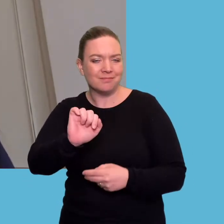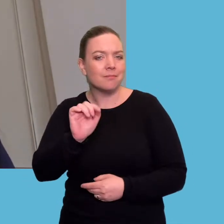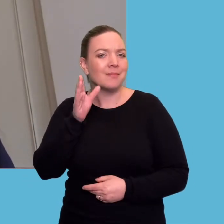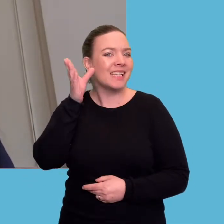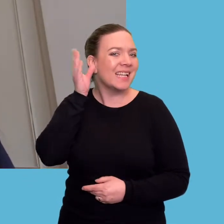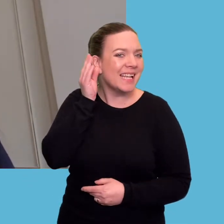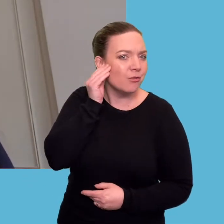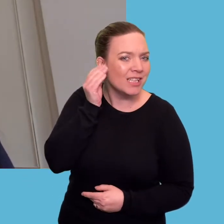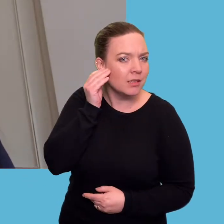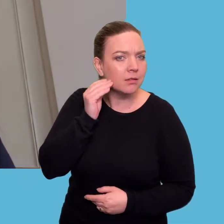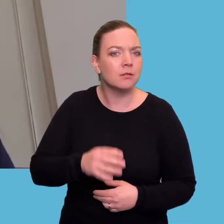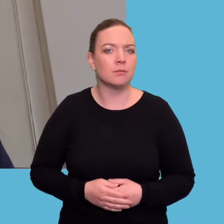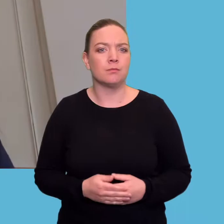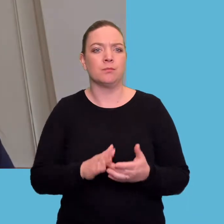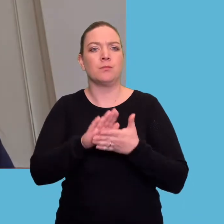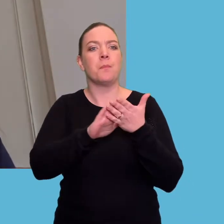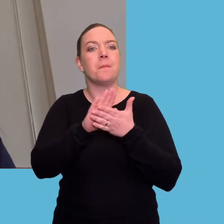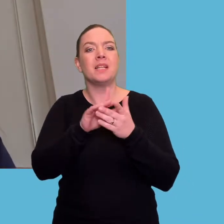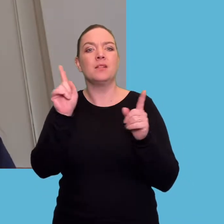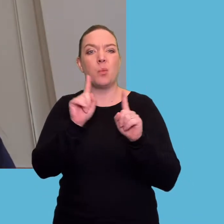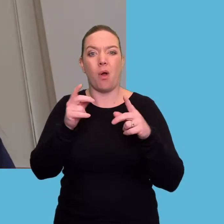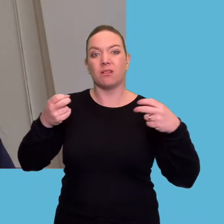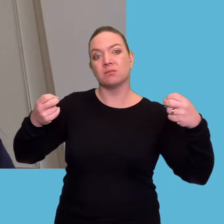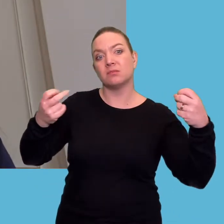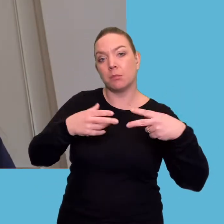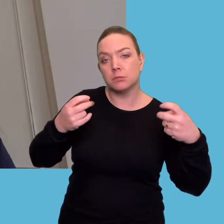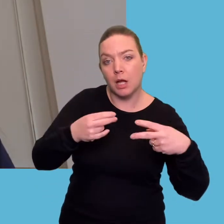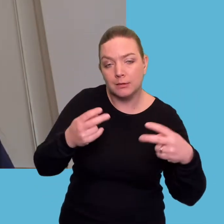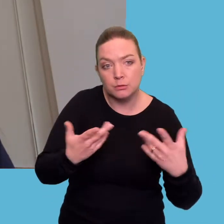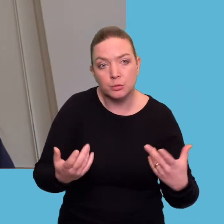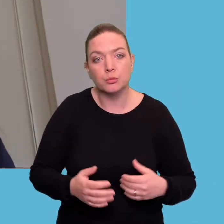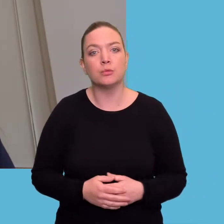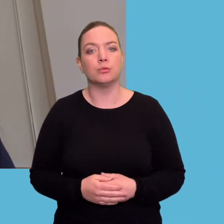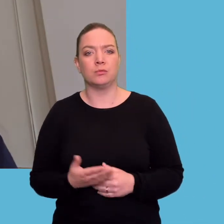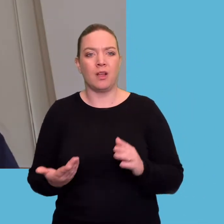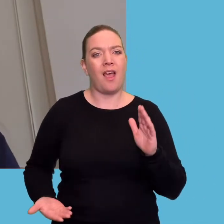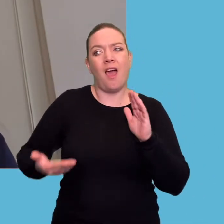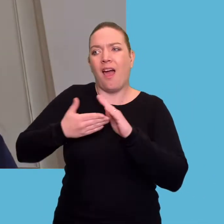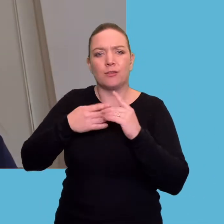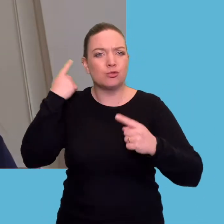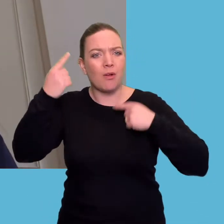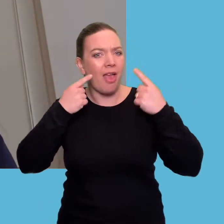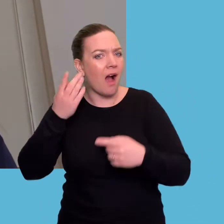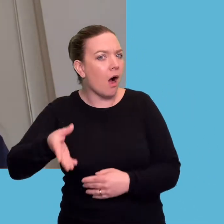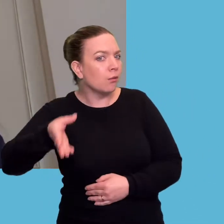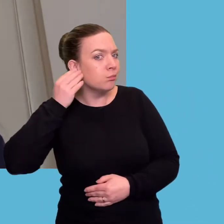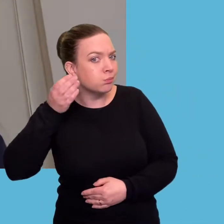The second section is on hearing, and we'll cover information on the following: audio captions and